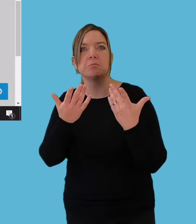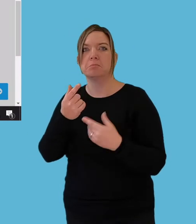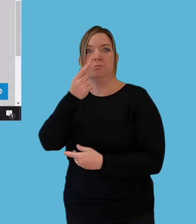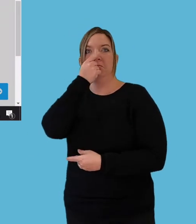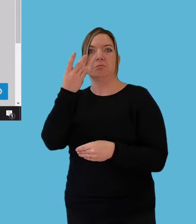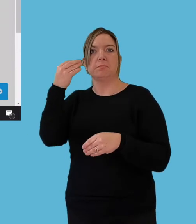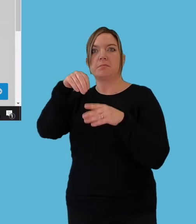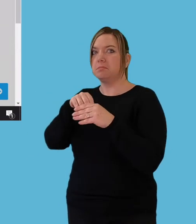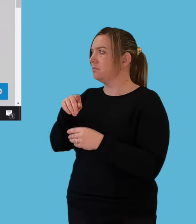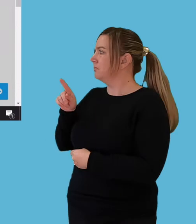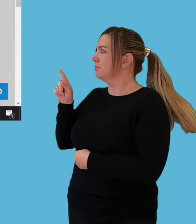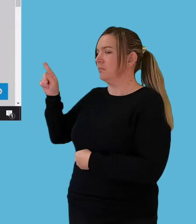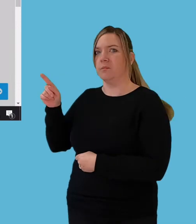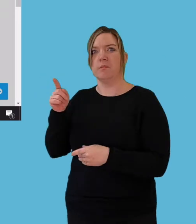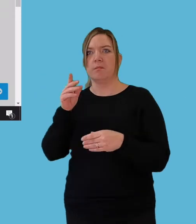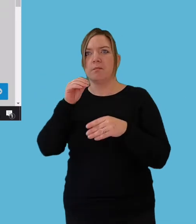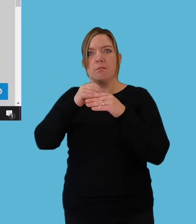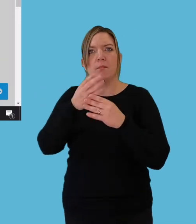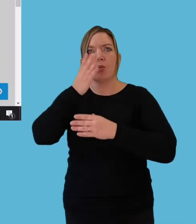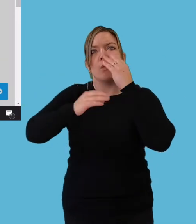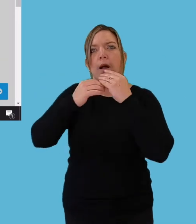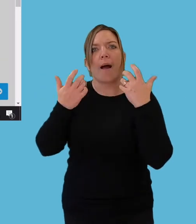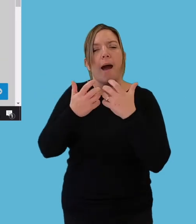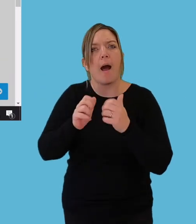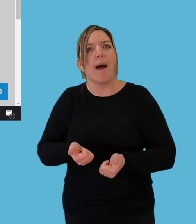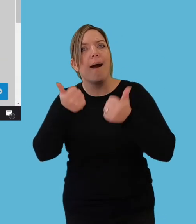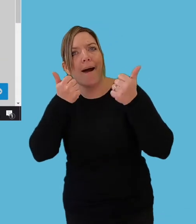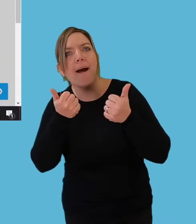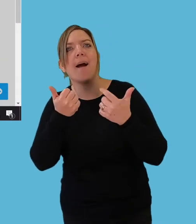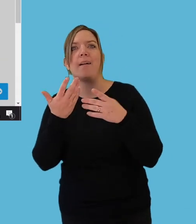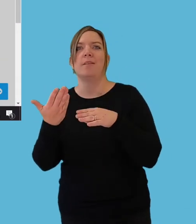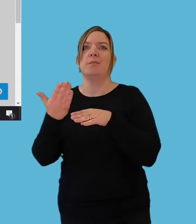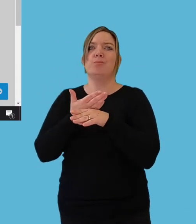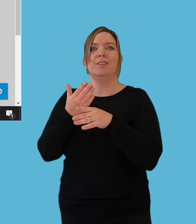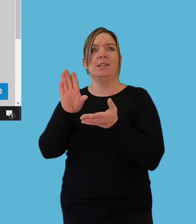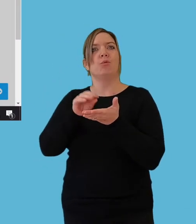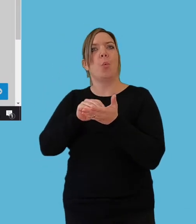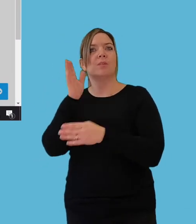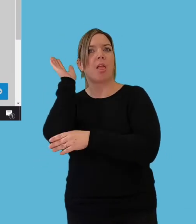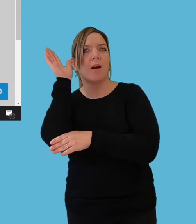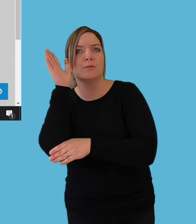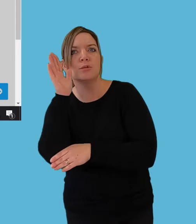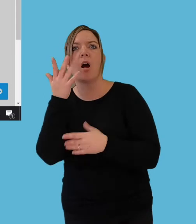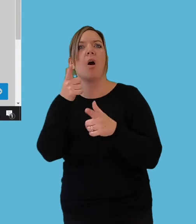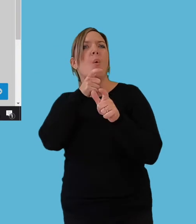So these include, how to get the most from Youtube video, pre-recorded lectures, a glossary of some words you